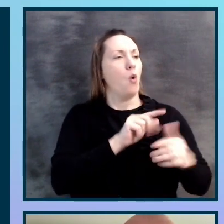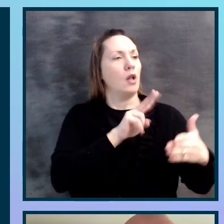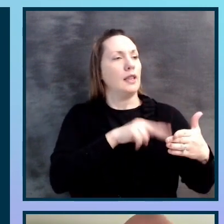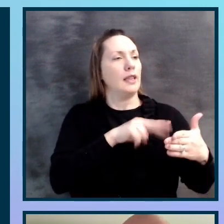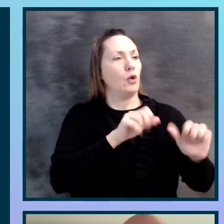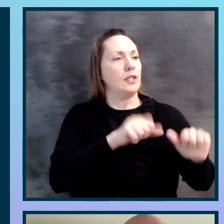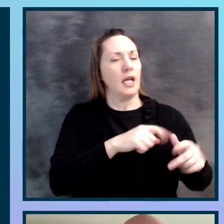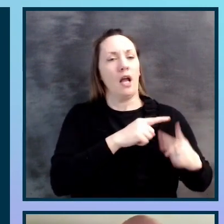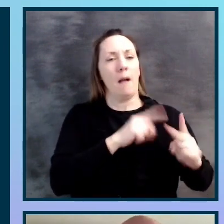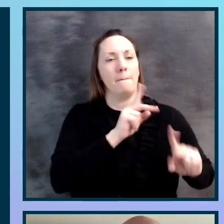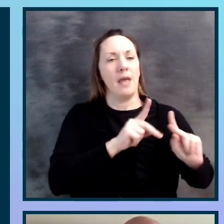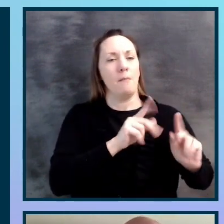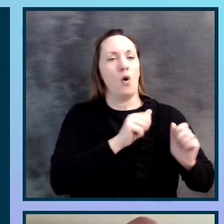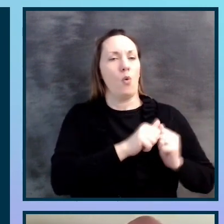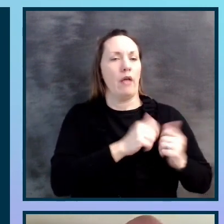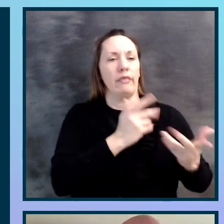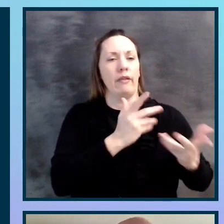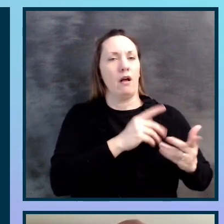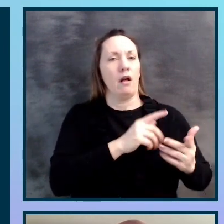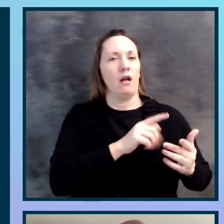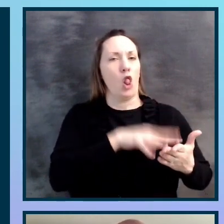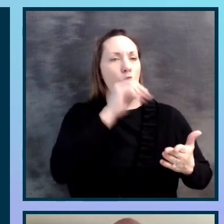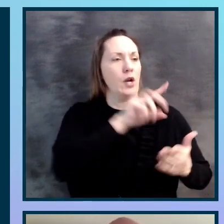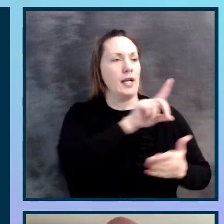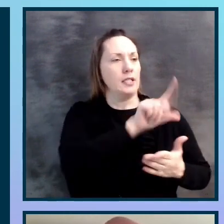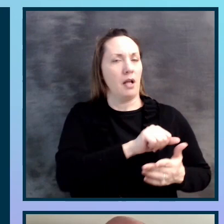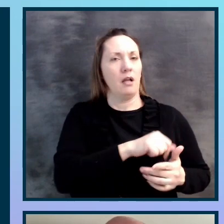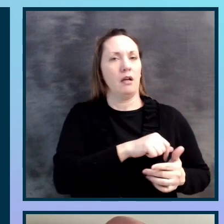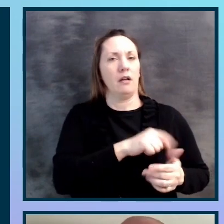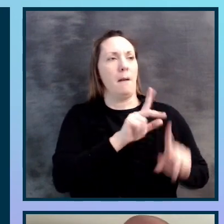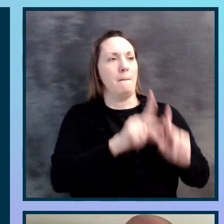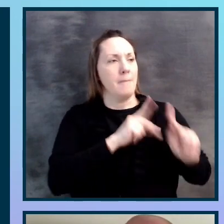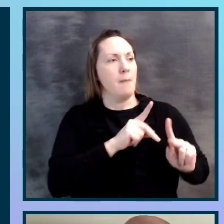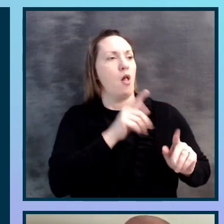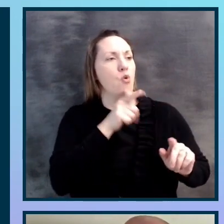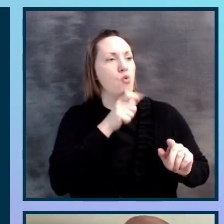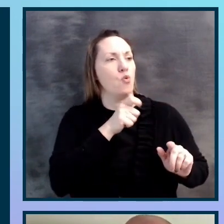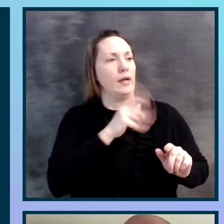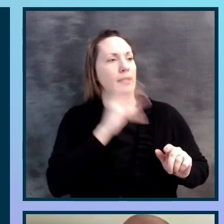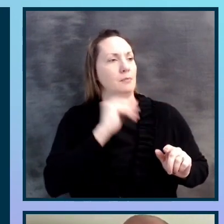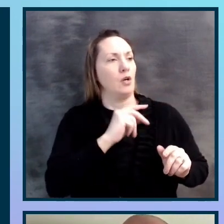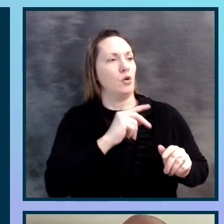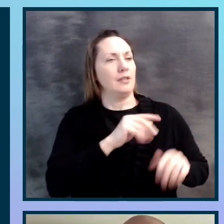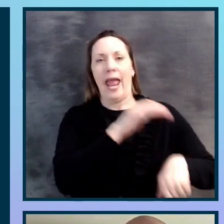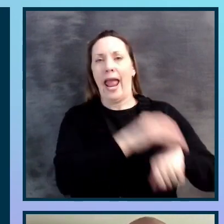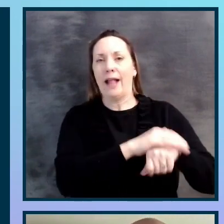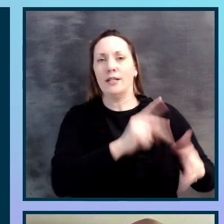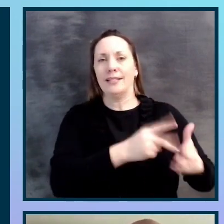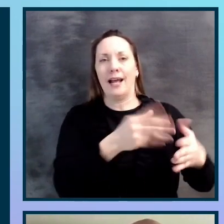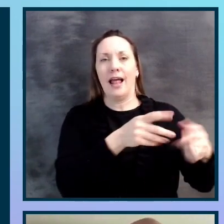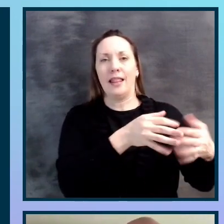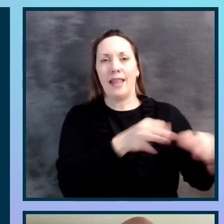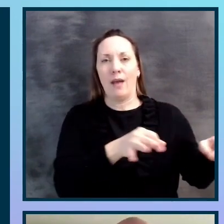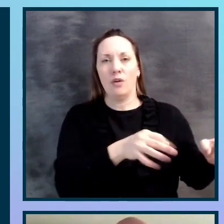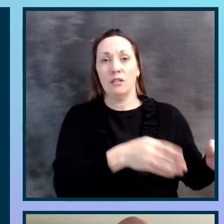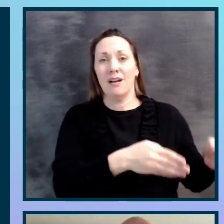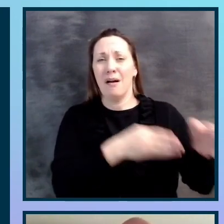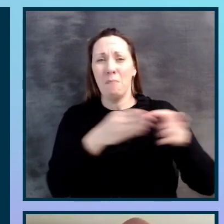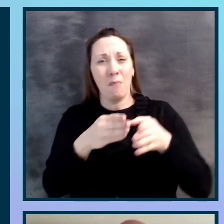people who are experiencing this as a second language, but all of them have that same need around clearer and simple language.